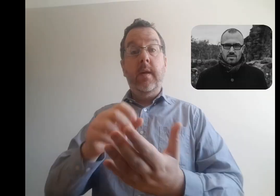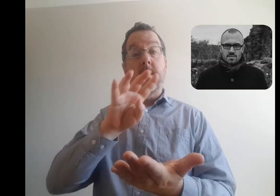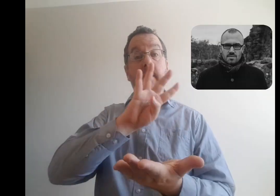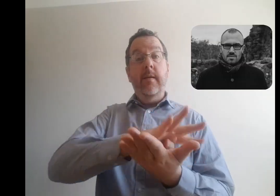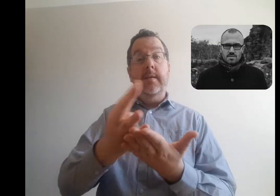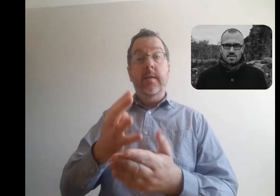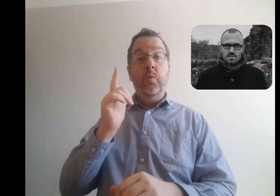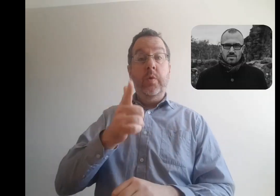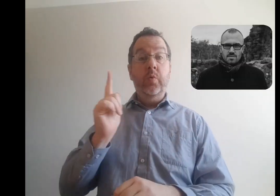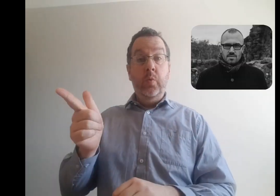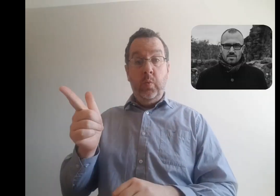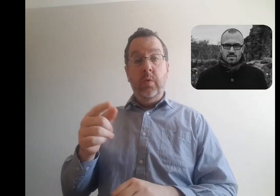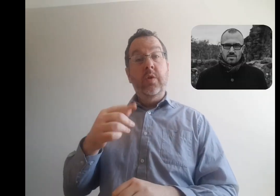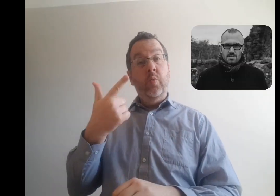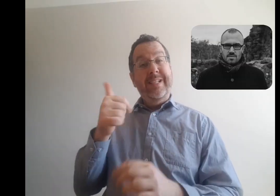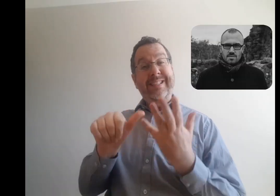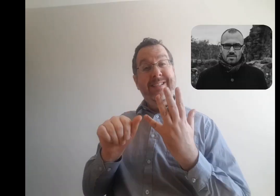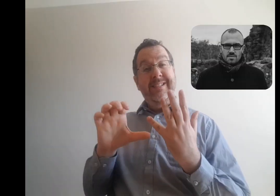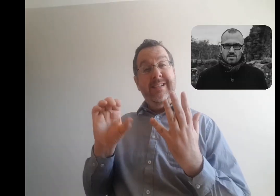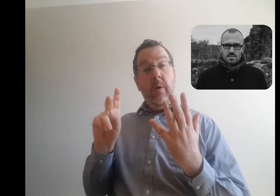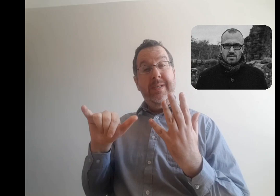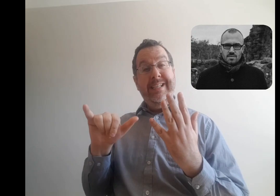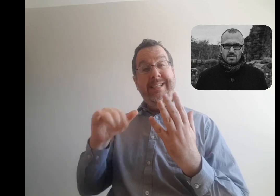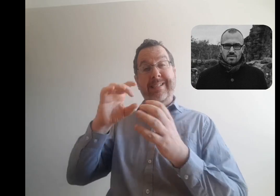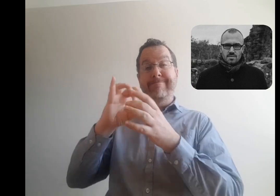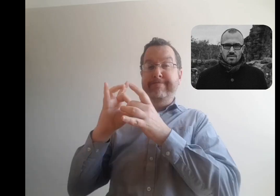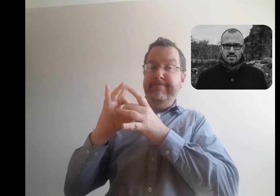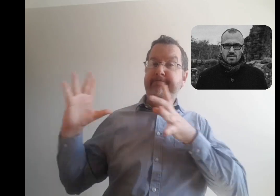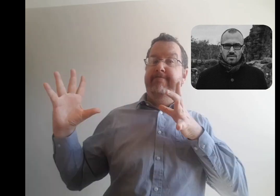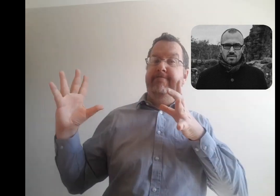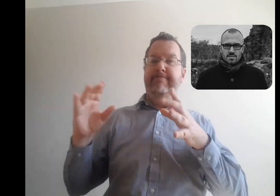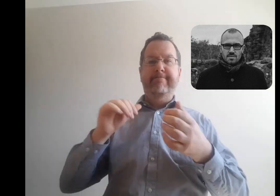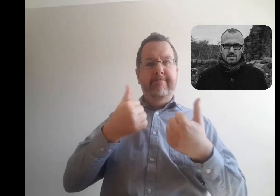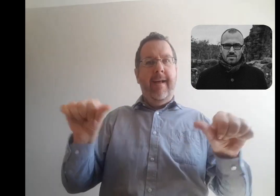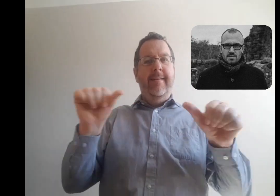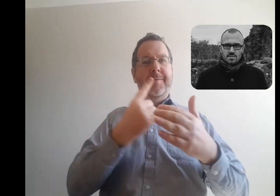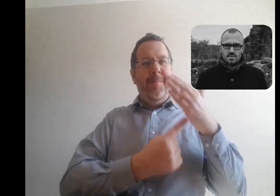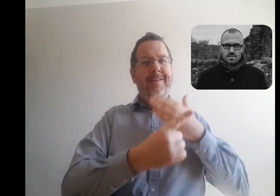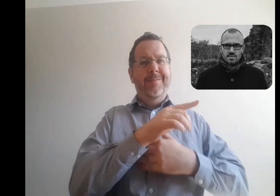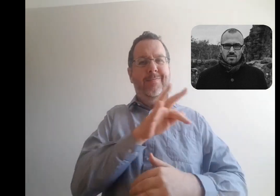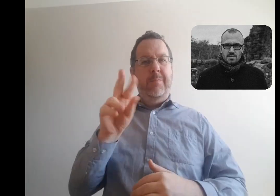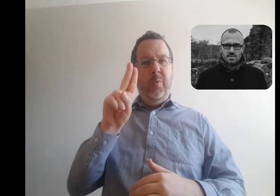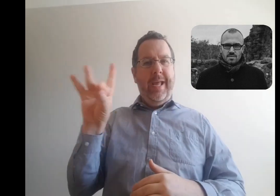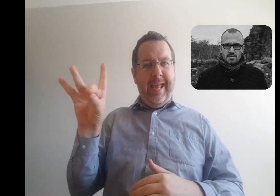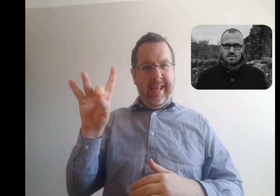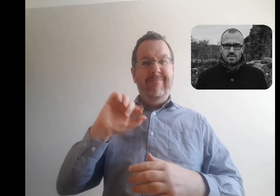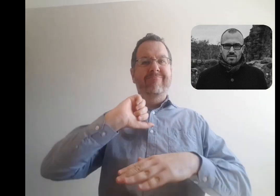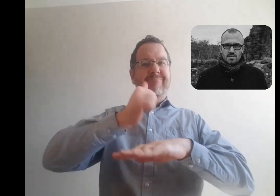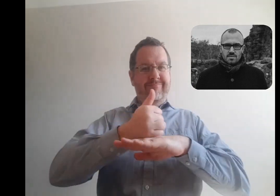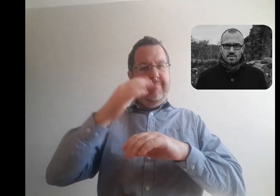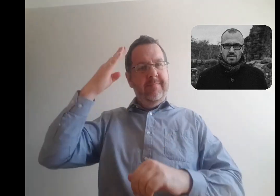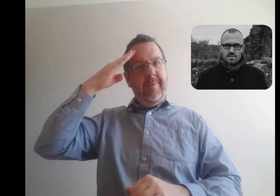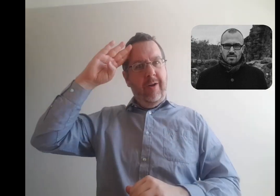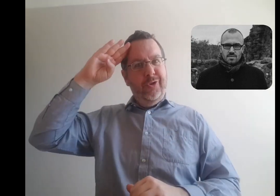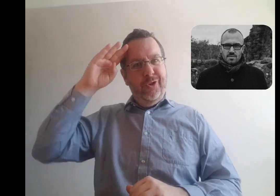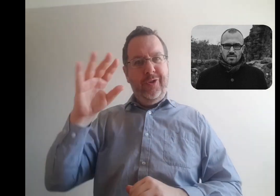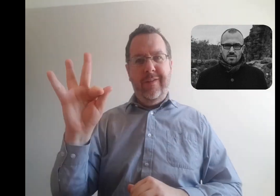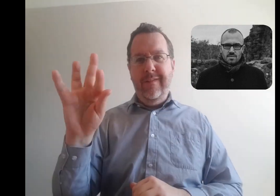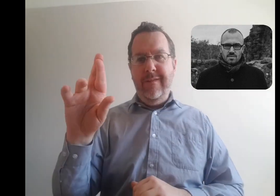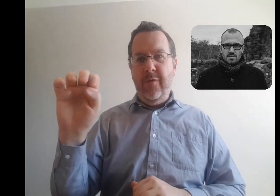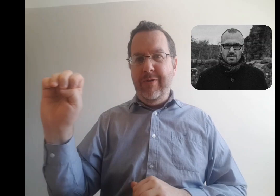In 1922, 26 counties of Ireland gained independence from the United Kingdom, and the Irish Free State was established.